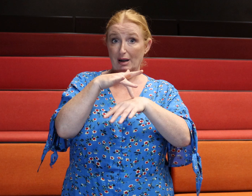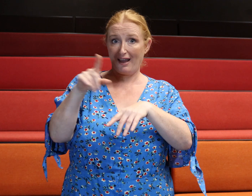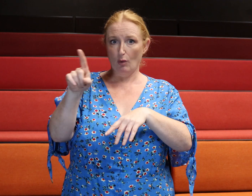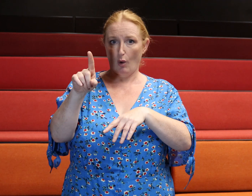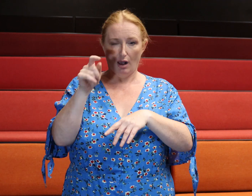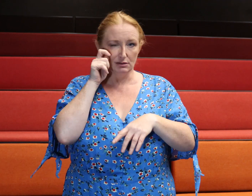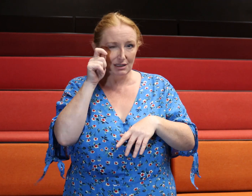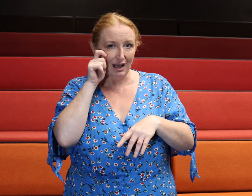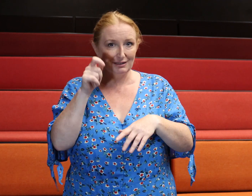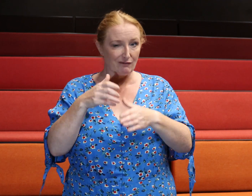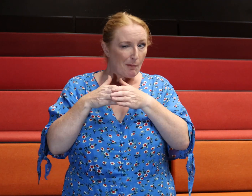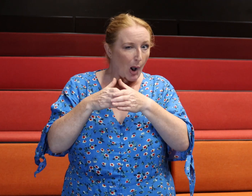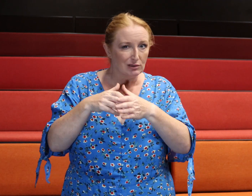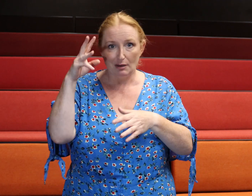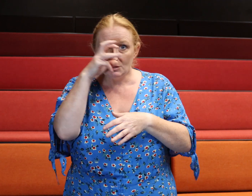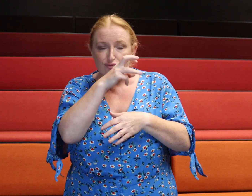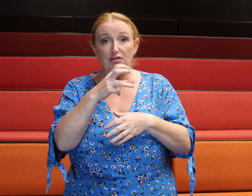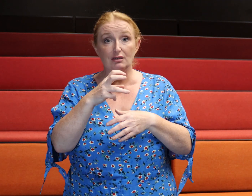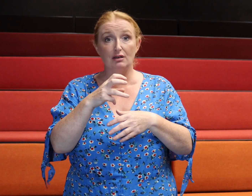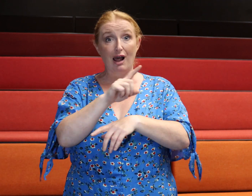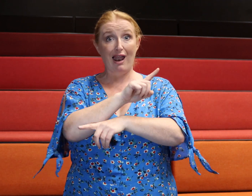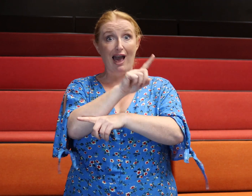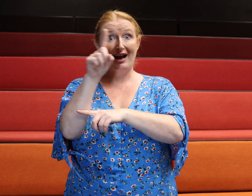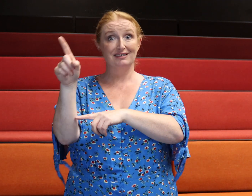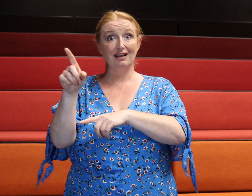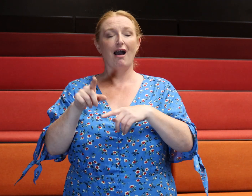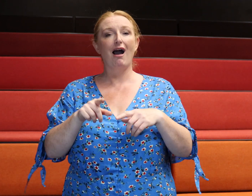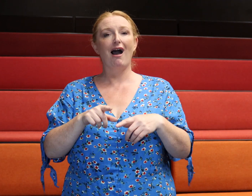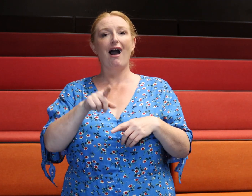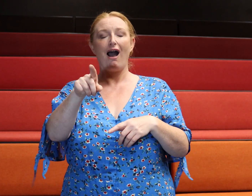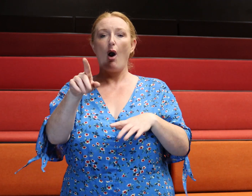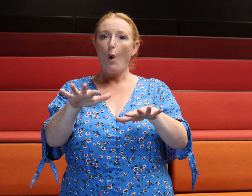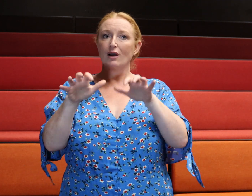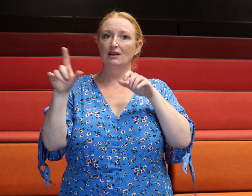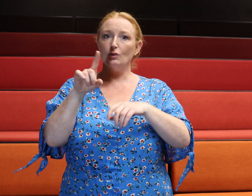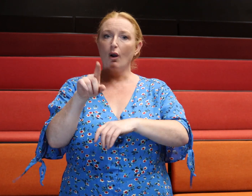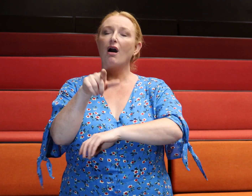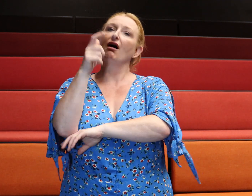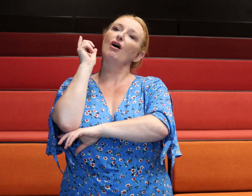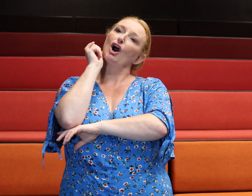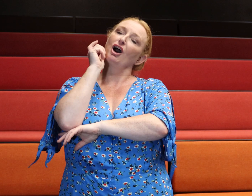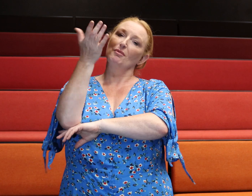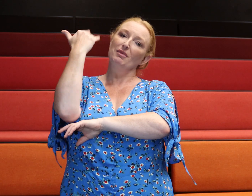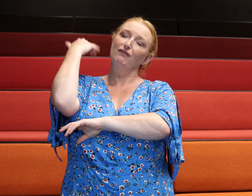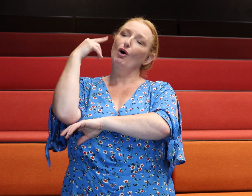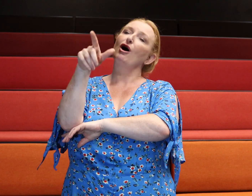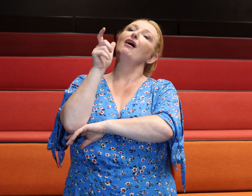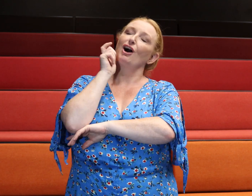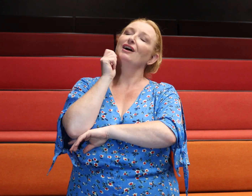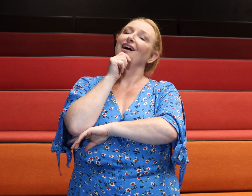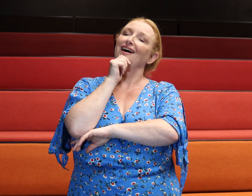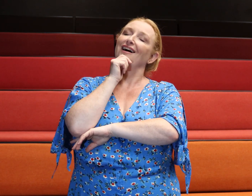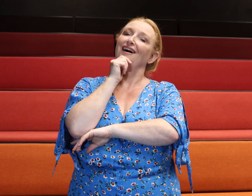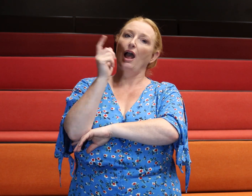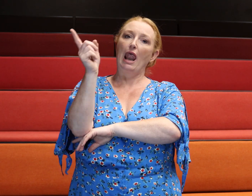for the audience to remember later on when they say, ‘Ah, so that's what that meant!’